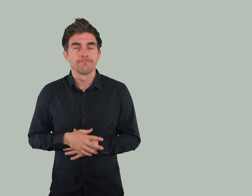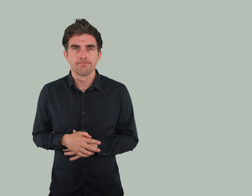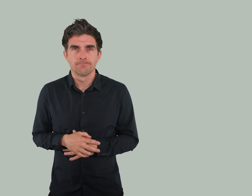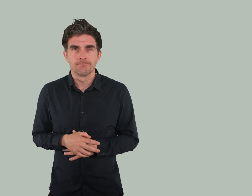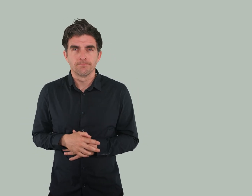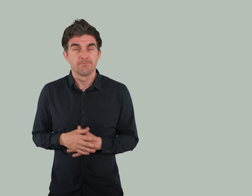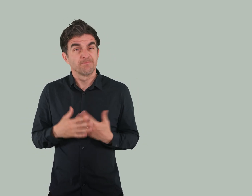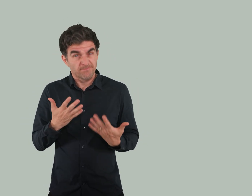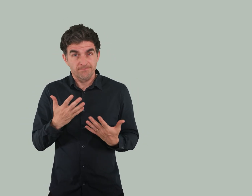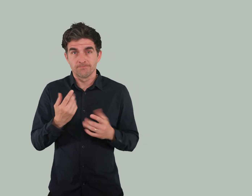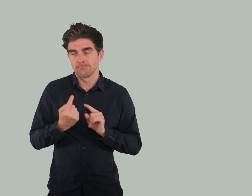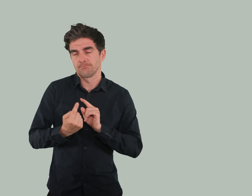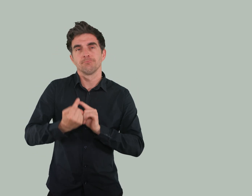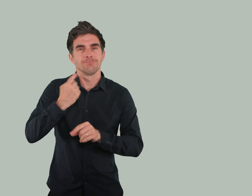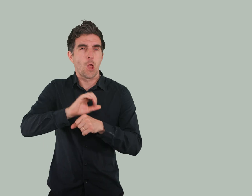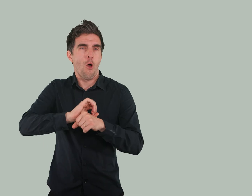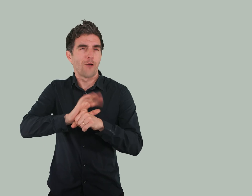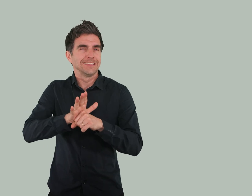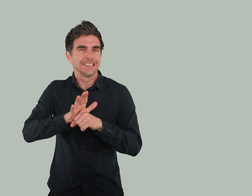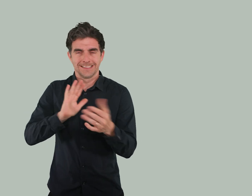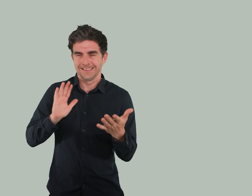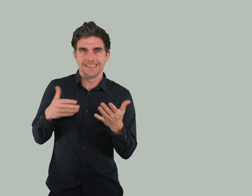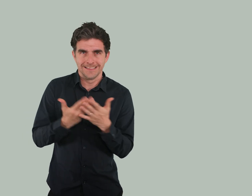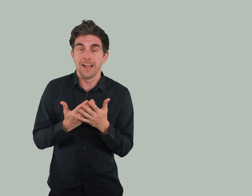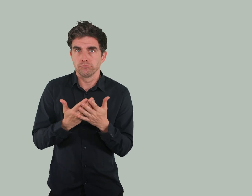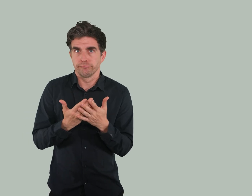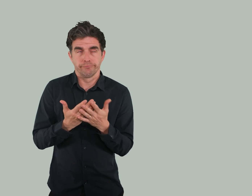That is particularly true since the pandemic.